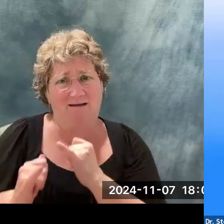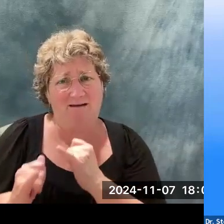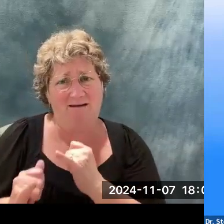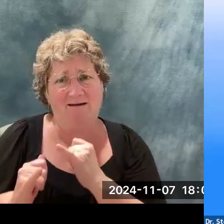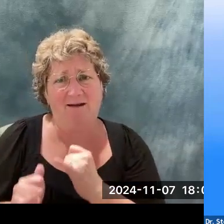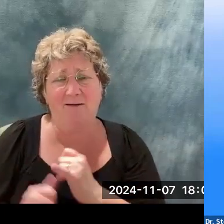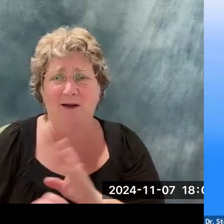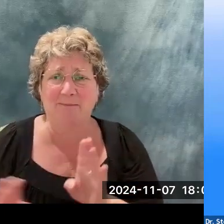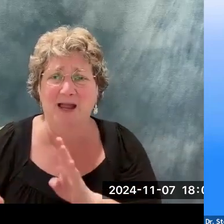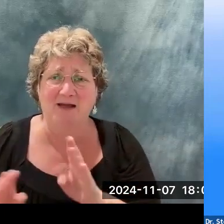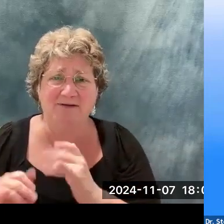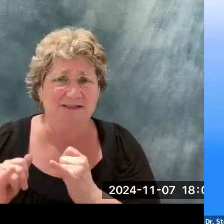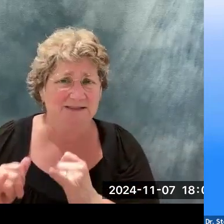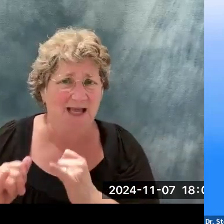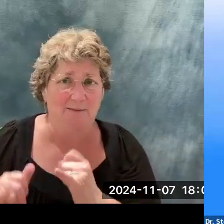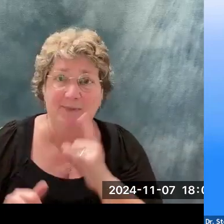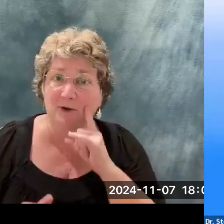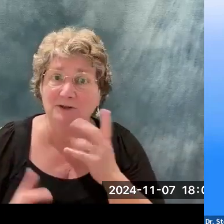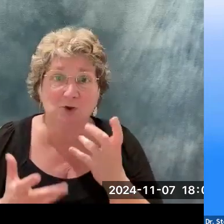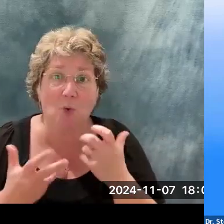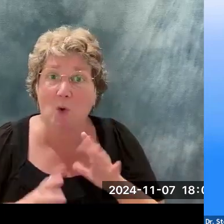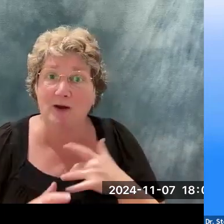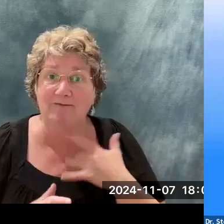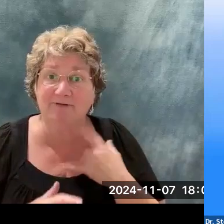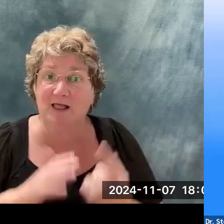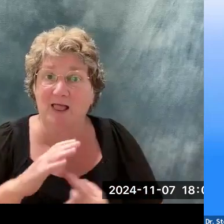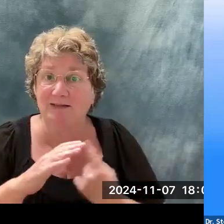are because nobody wants to feel isolated or alone in their distress.